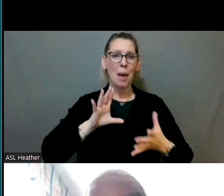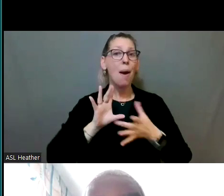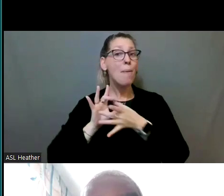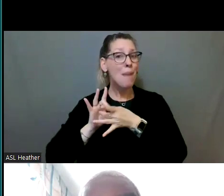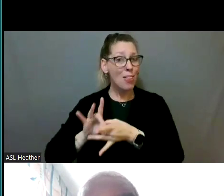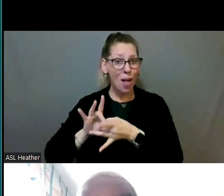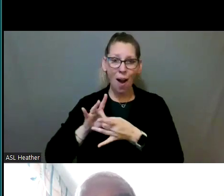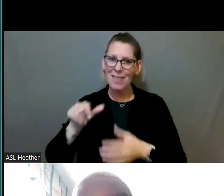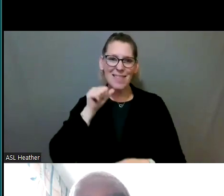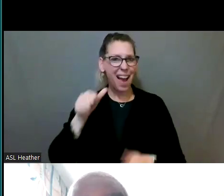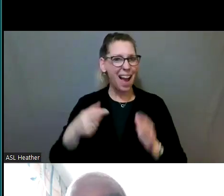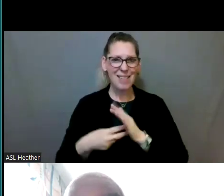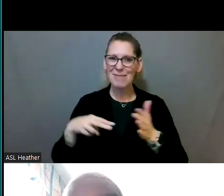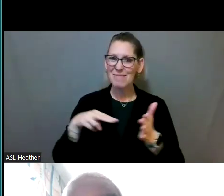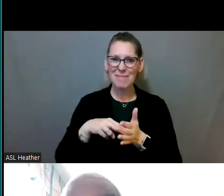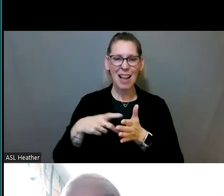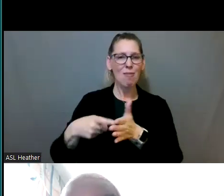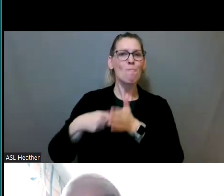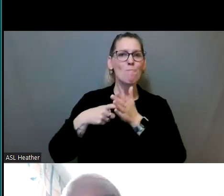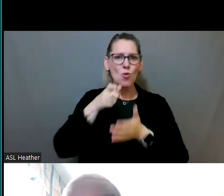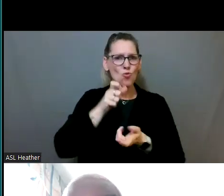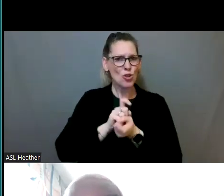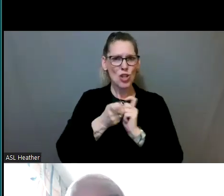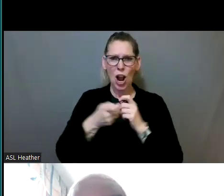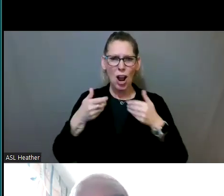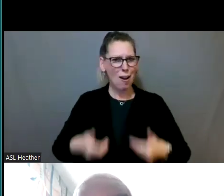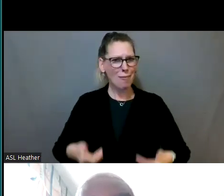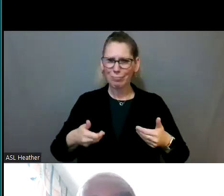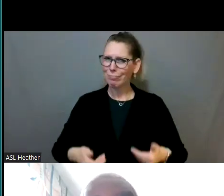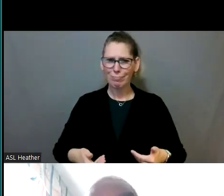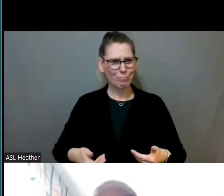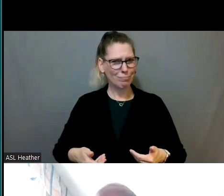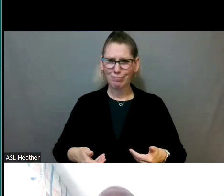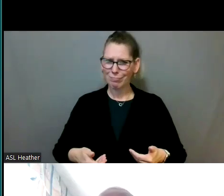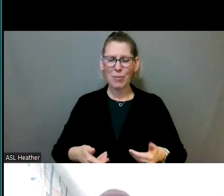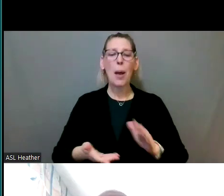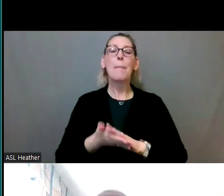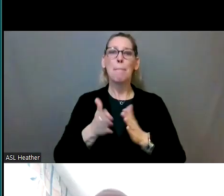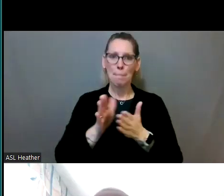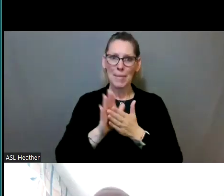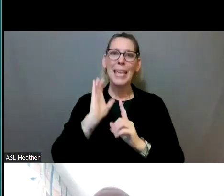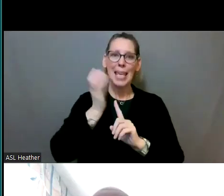require us to change who we are - it requires us to be who we are,